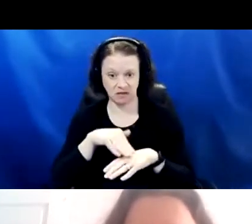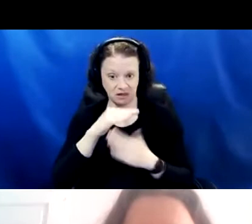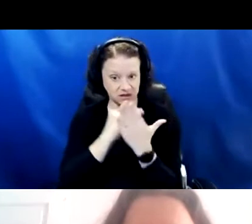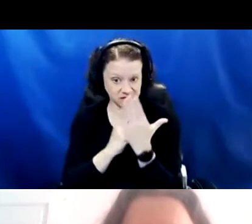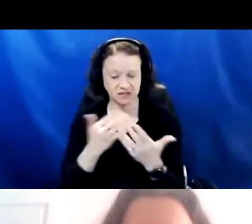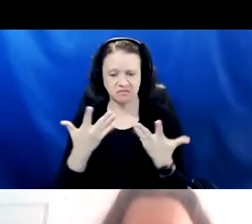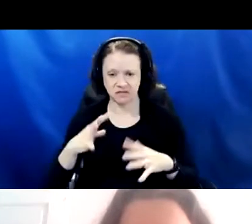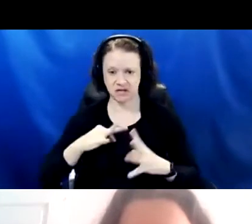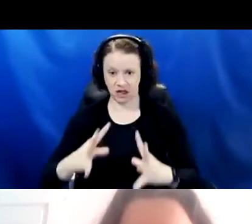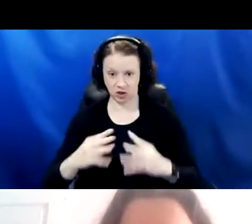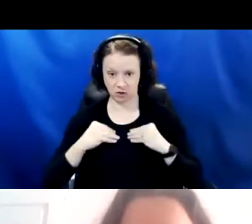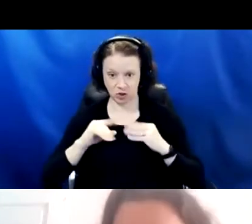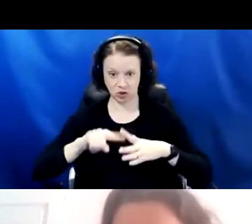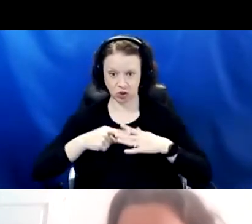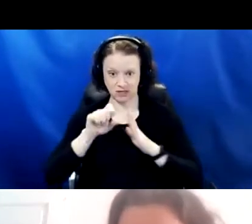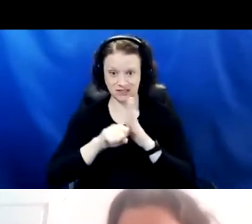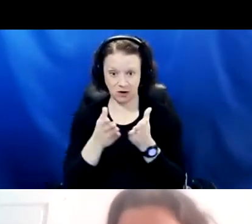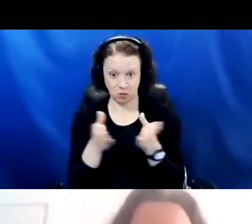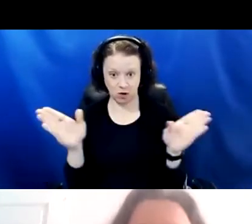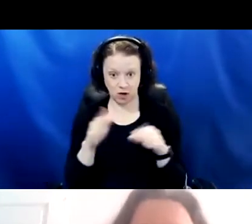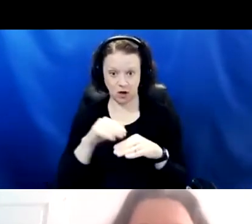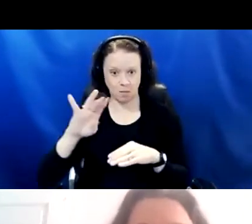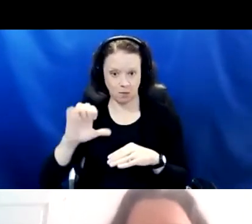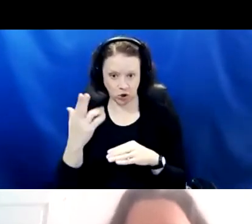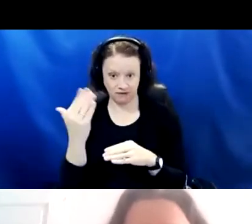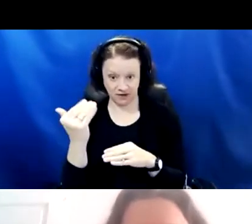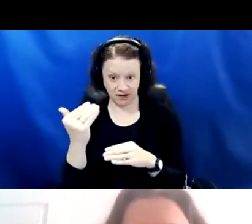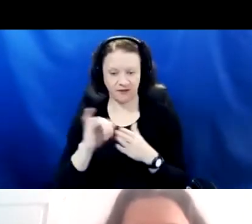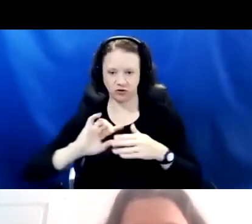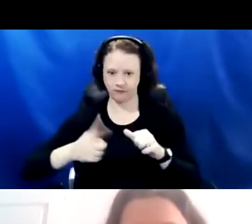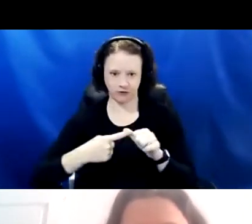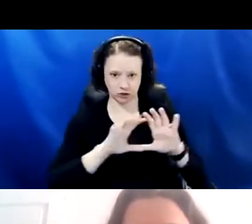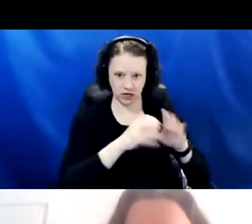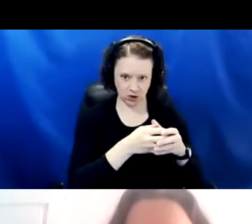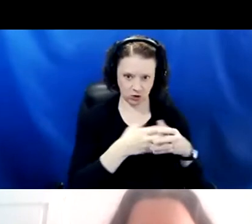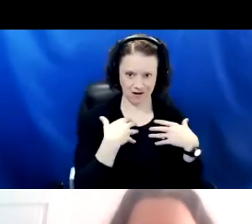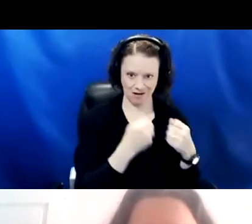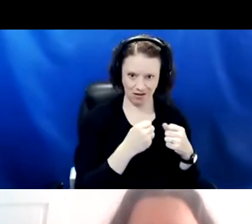starting statewide March 15th. So that's the first category, the health conditions group.